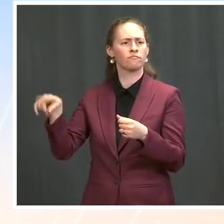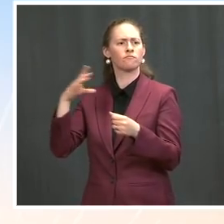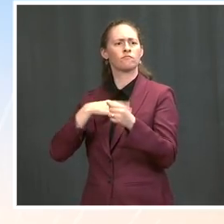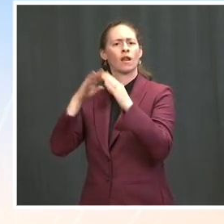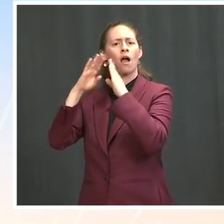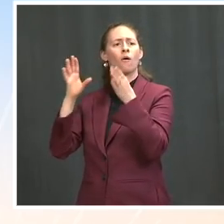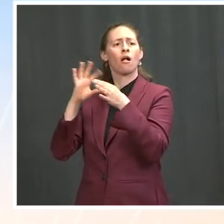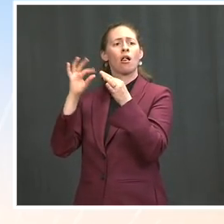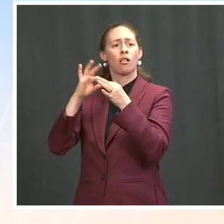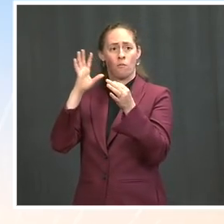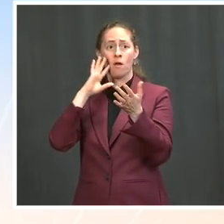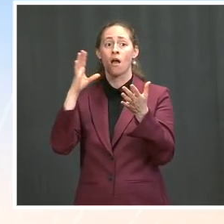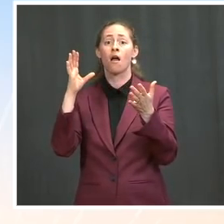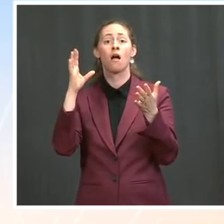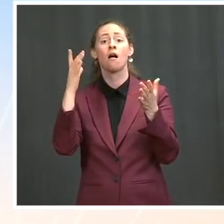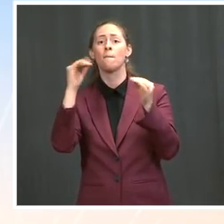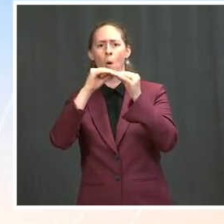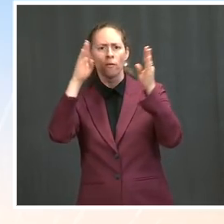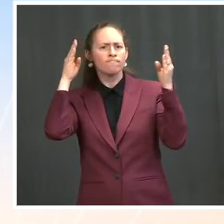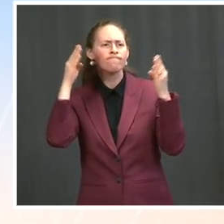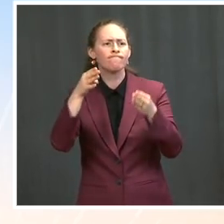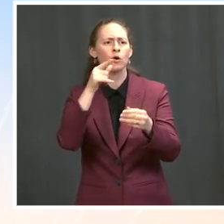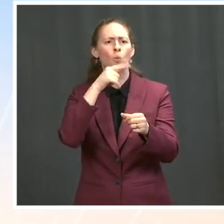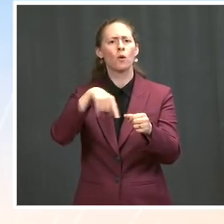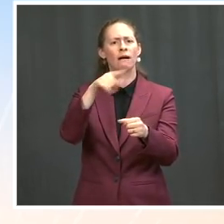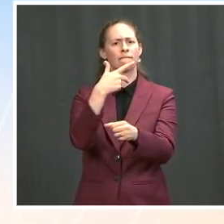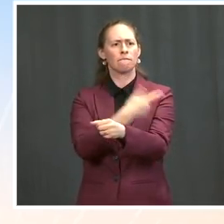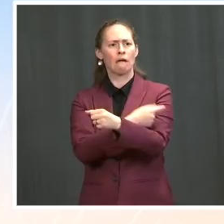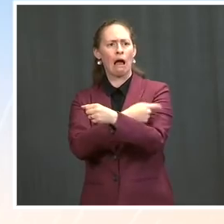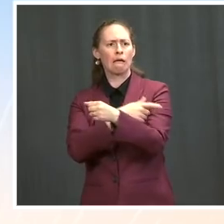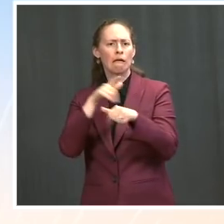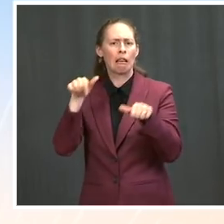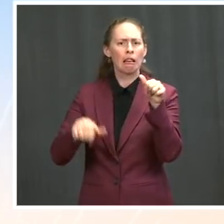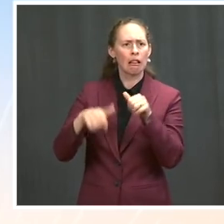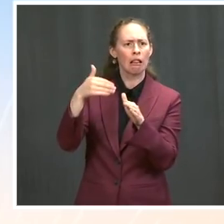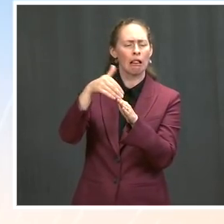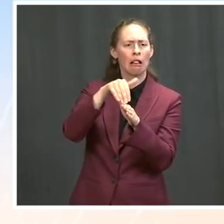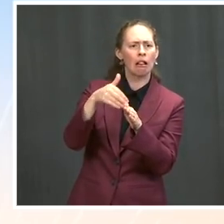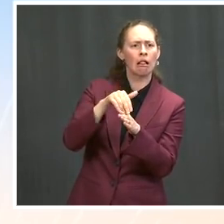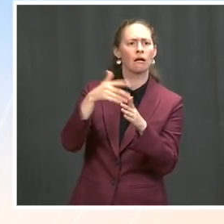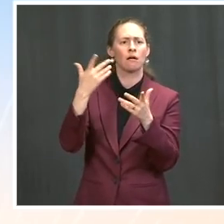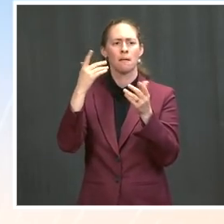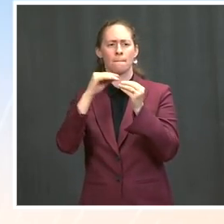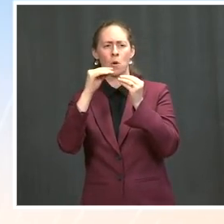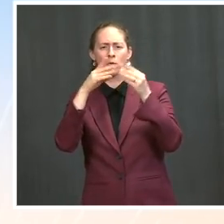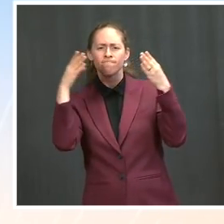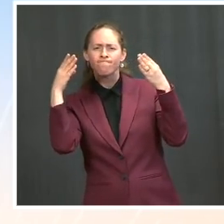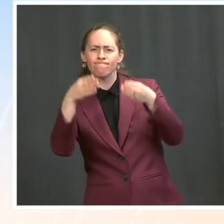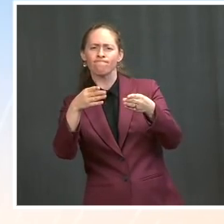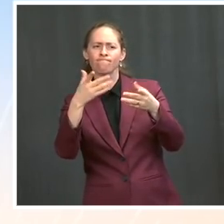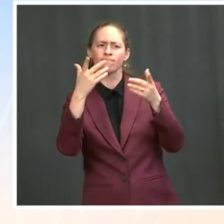a big part of the strategy was relying on local physicians, local governments as well -- >> Ms. Psaki: Yeah. The Press: -- to kind of take that on.